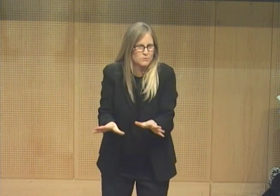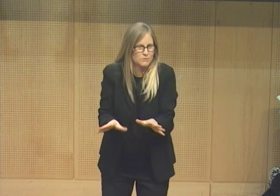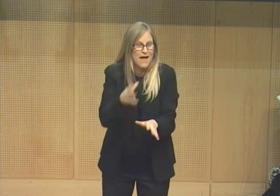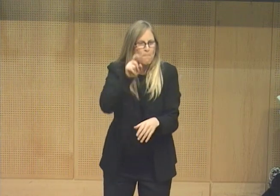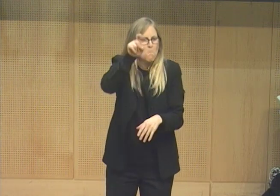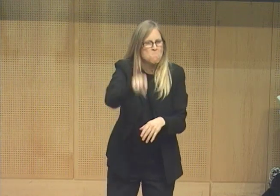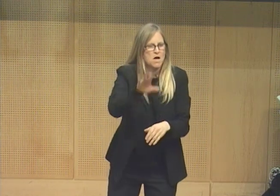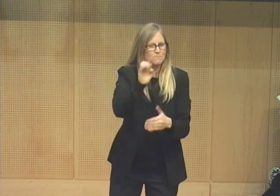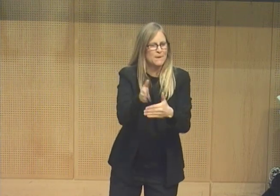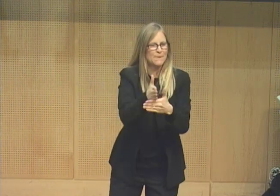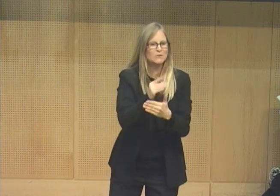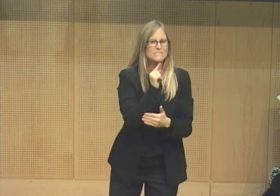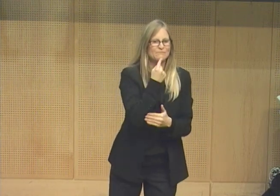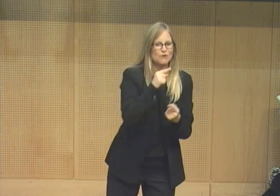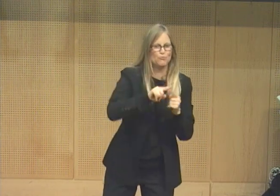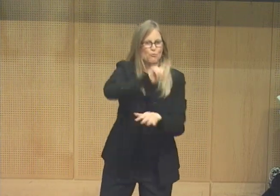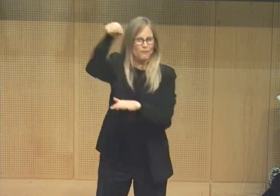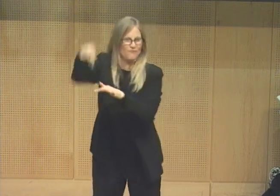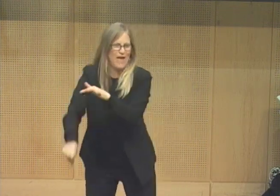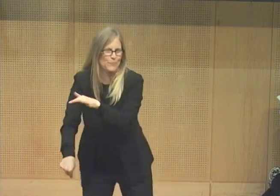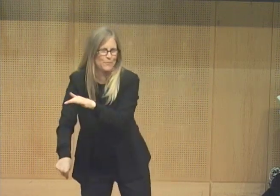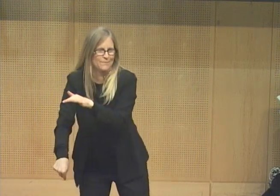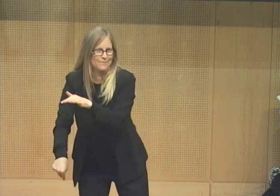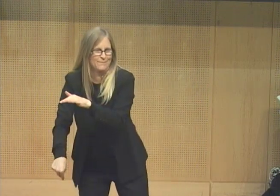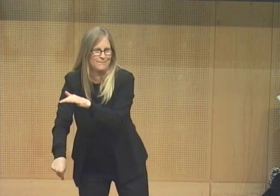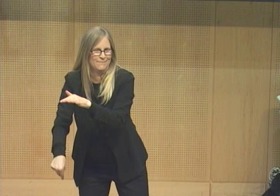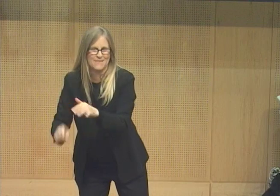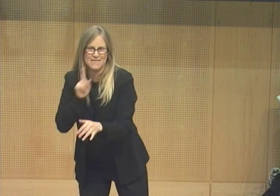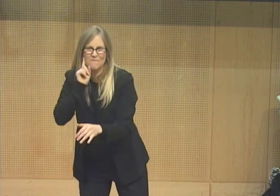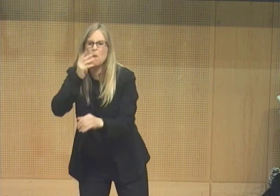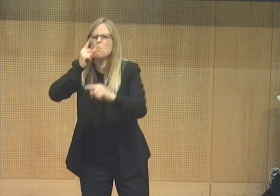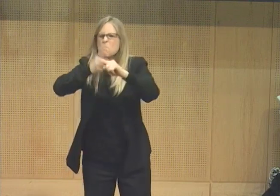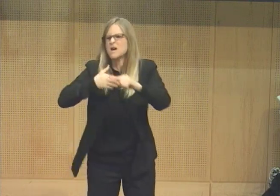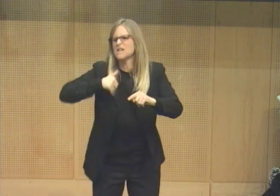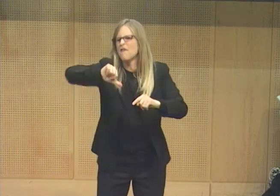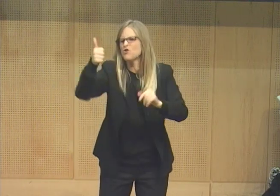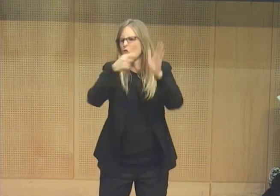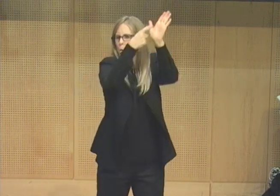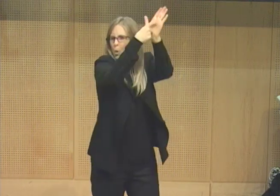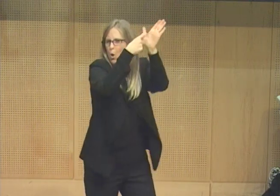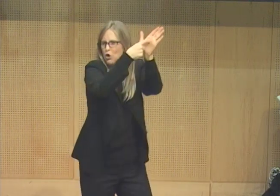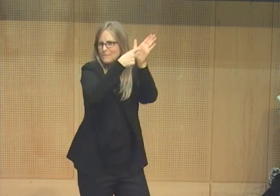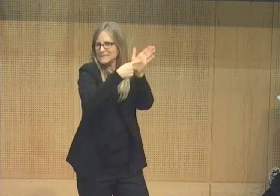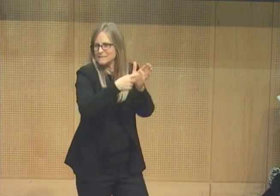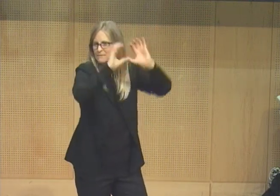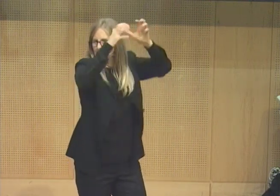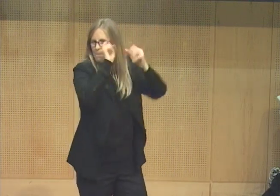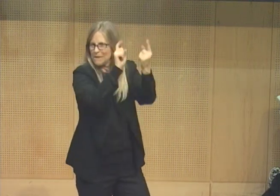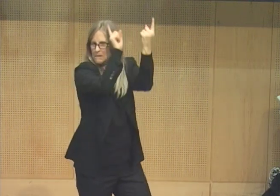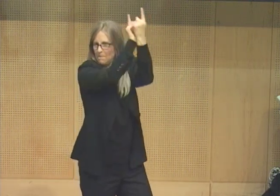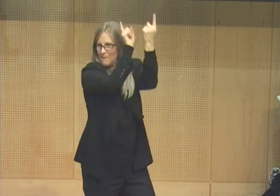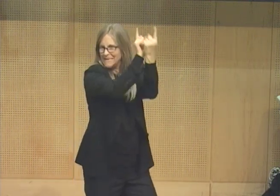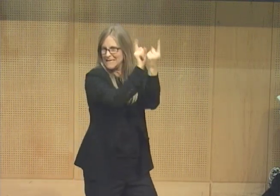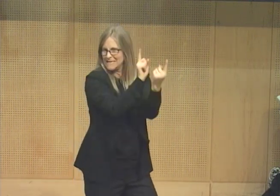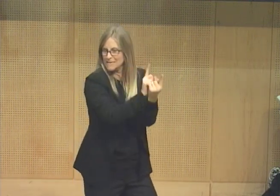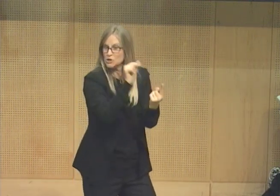either between severe and profound. There are many requirements that an individual has to meet